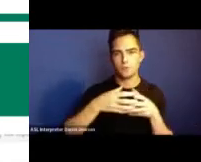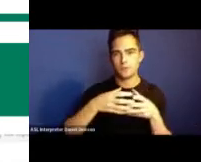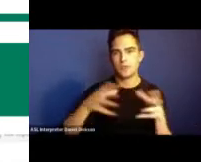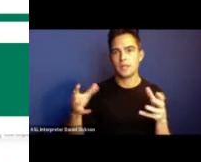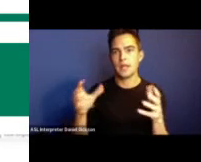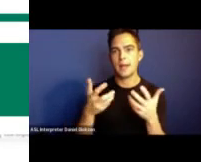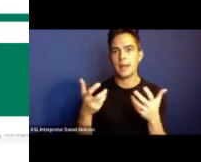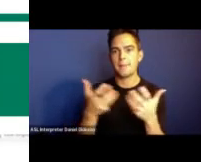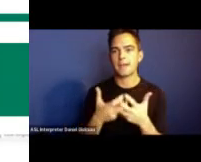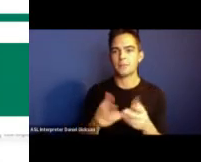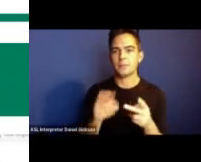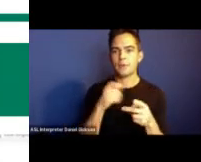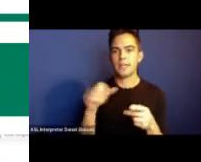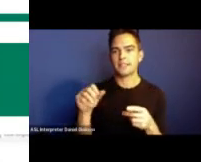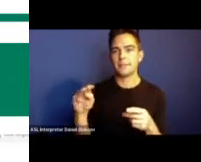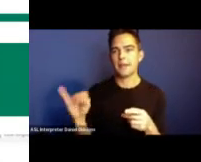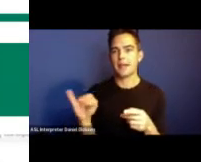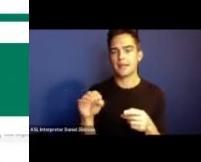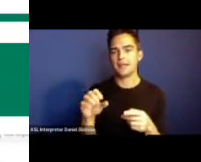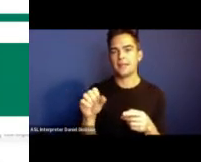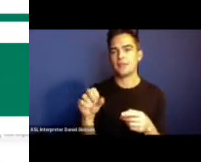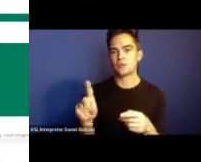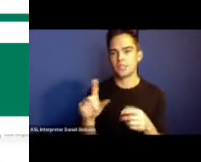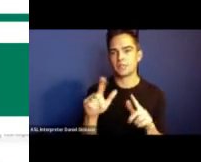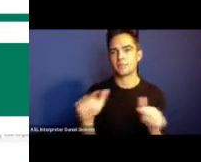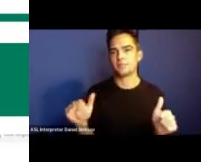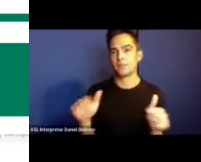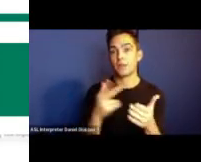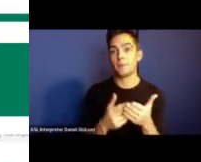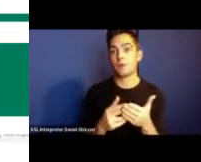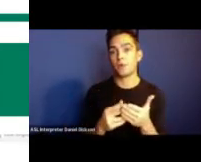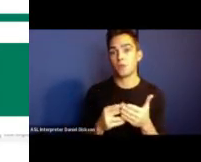against folks that had SMI, Sud, both co occurring or neither.